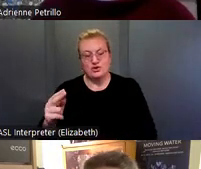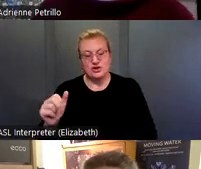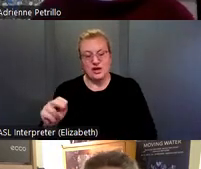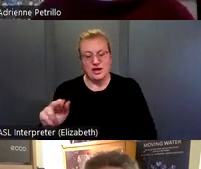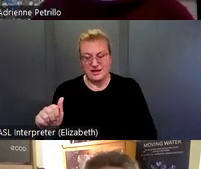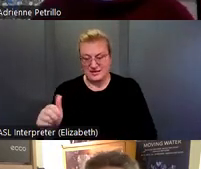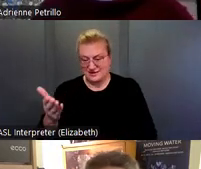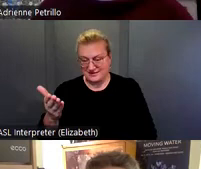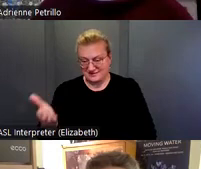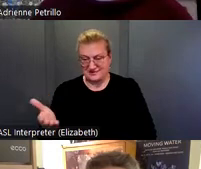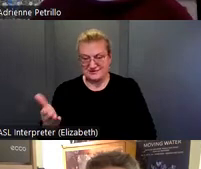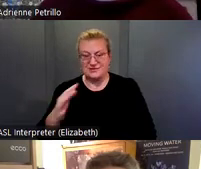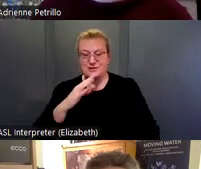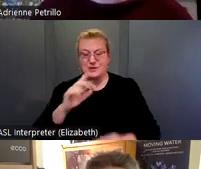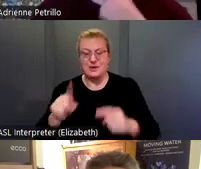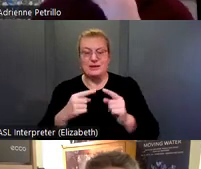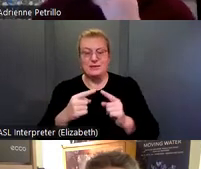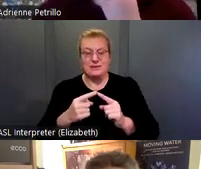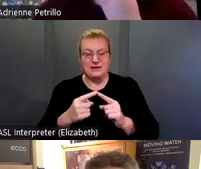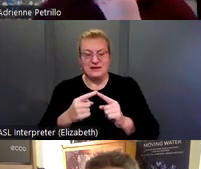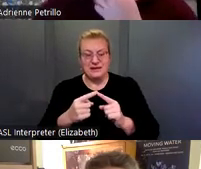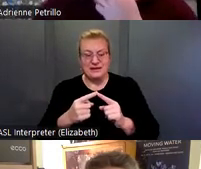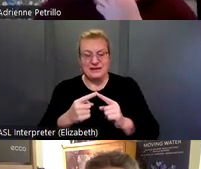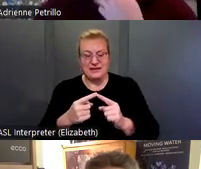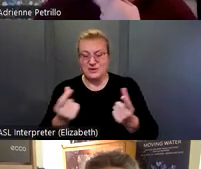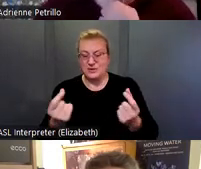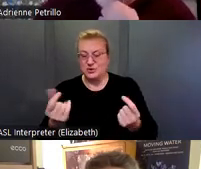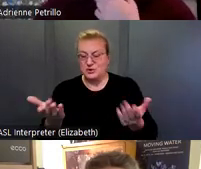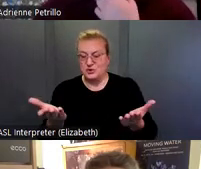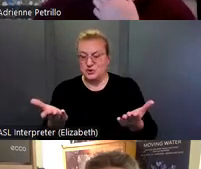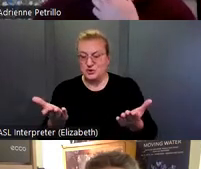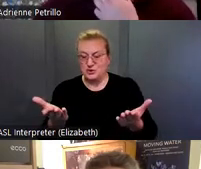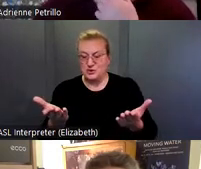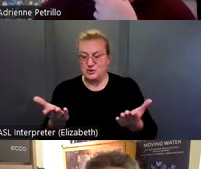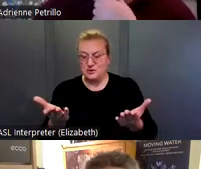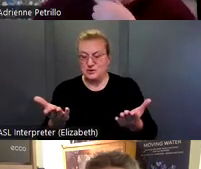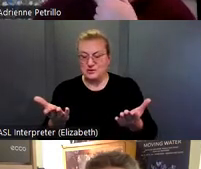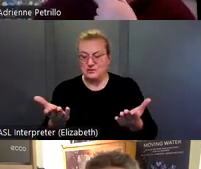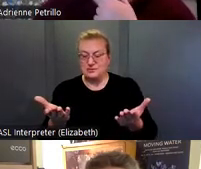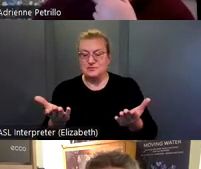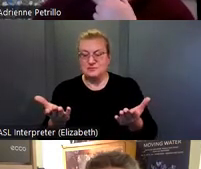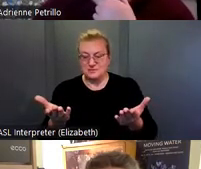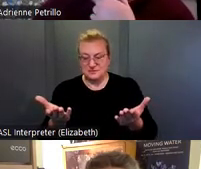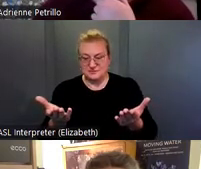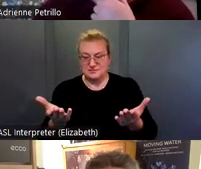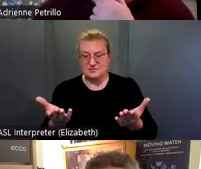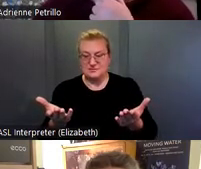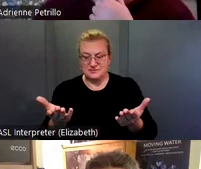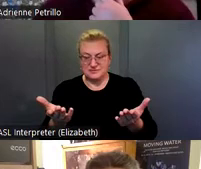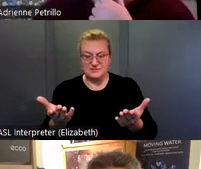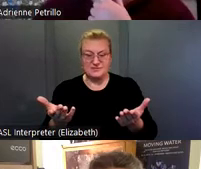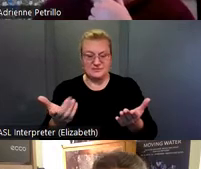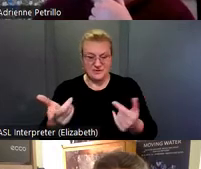talking a little bit about what you do, 'cause like Ali, you have a couple of... And Sabrina, you have a couple of hats,